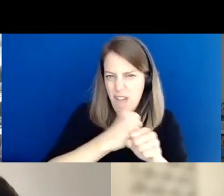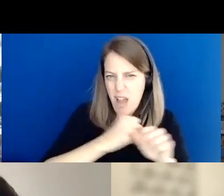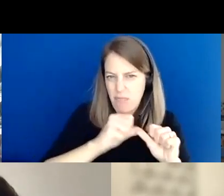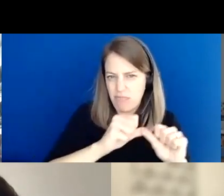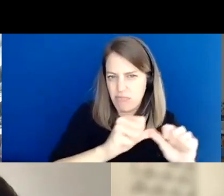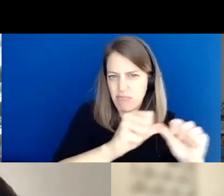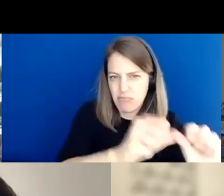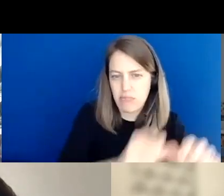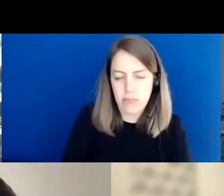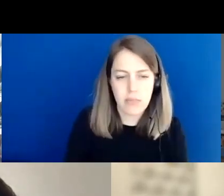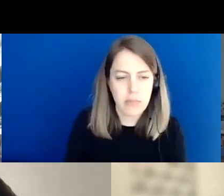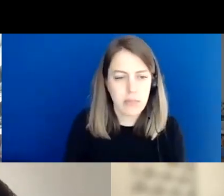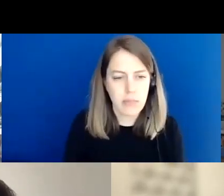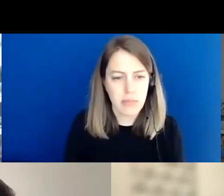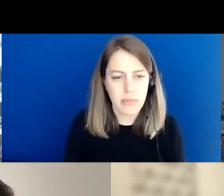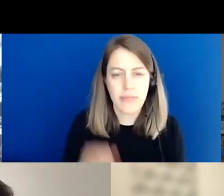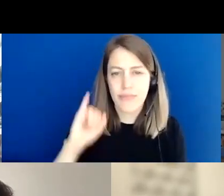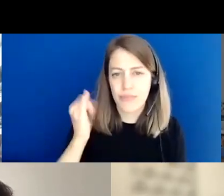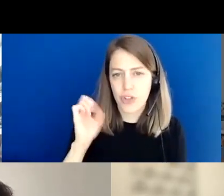That's a great question.